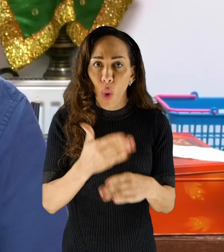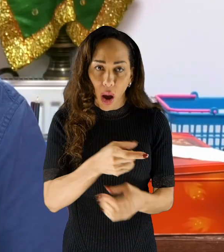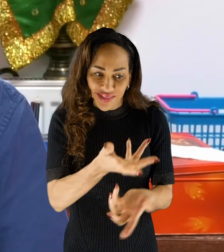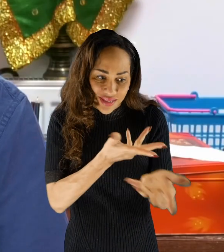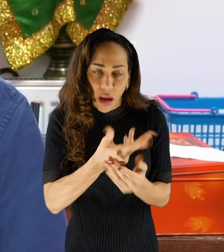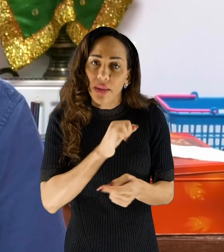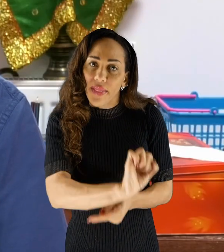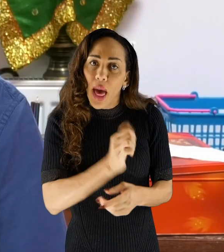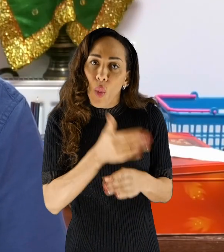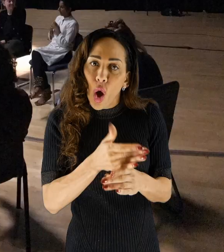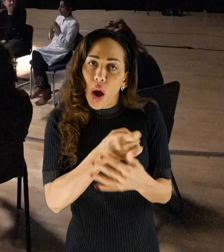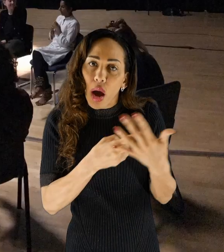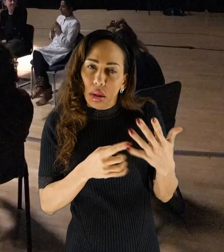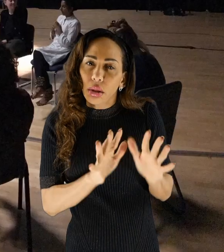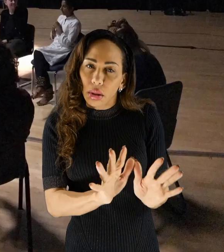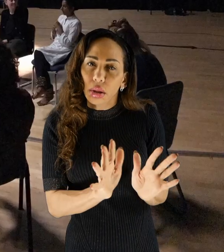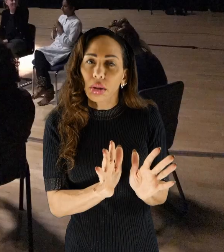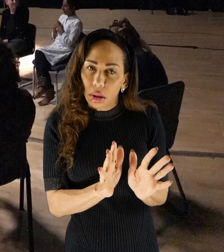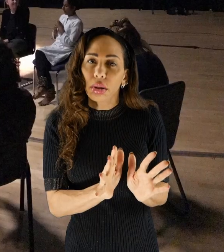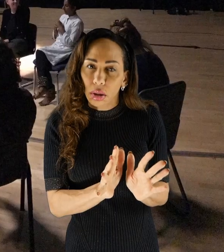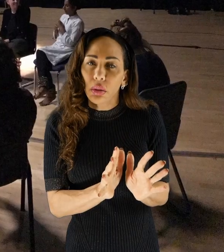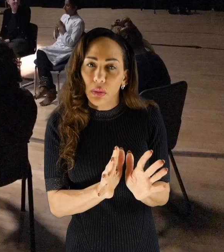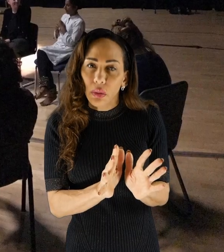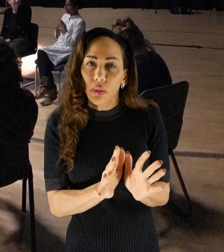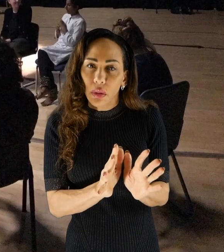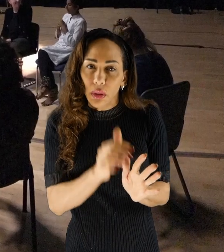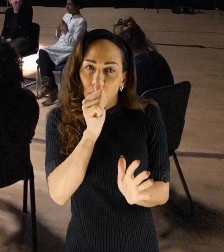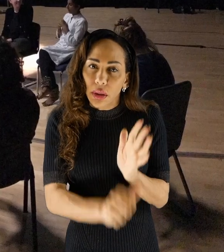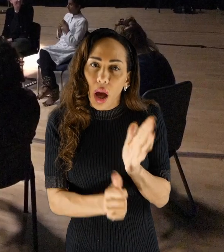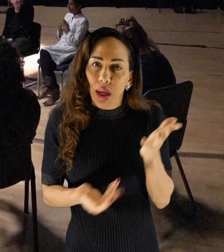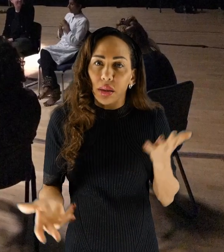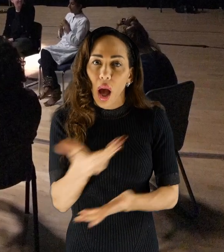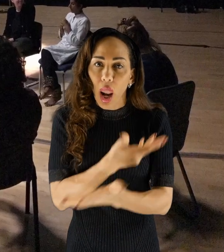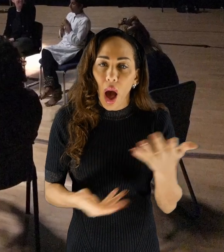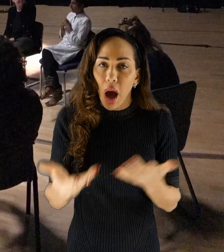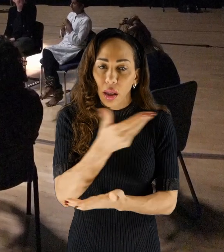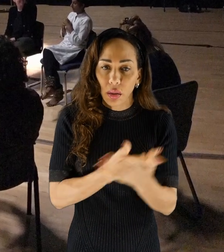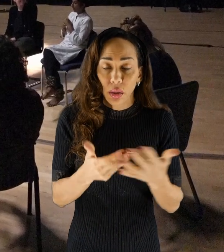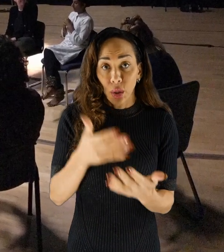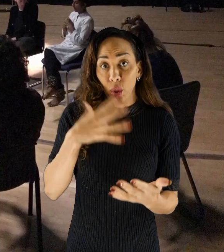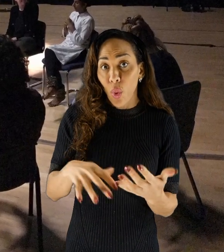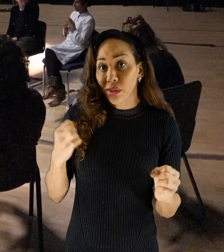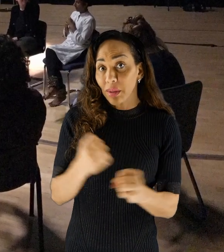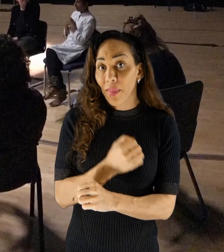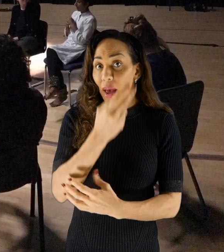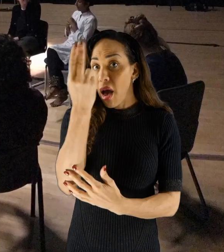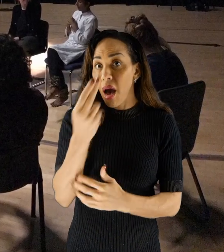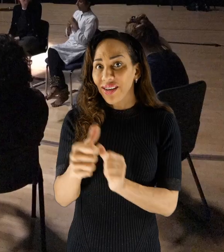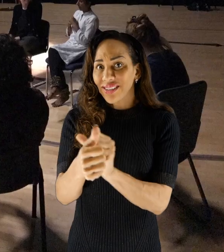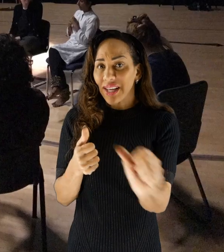a dialogue together. If you want to make the art sector more appealing to people, then you need to include people more.